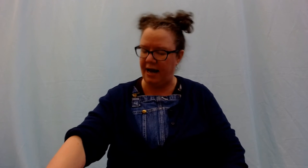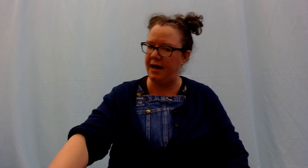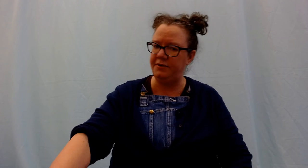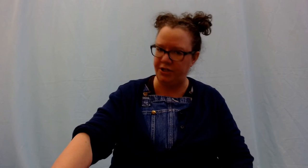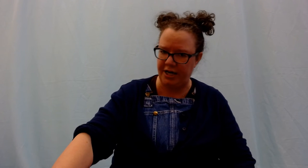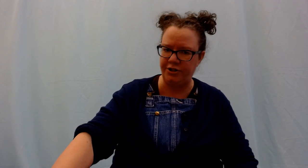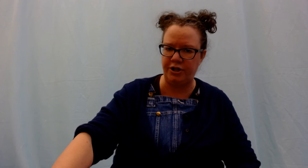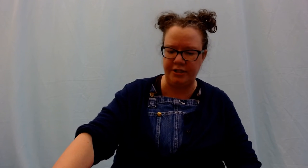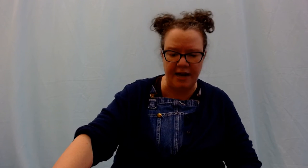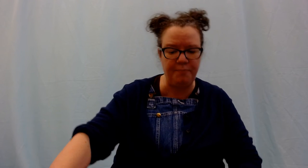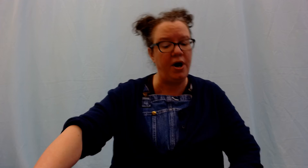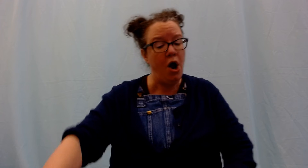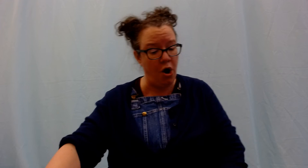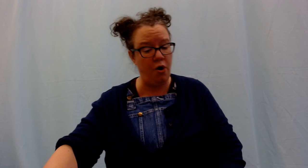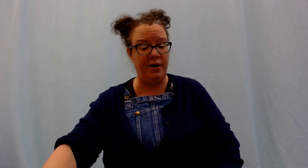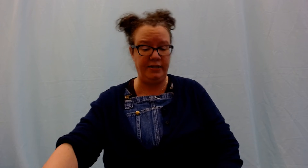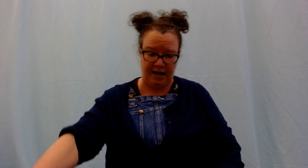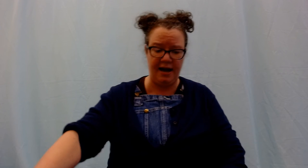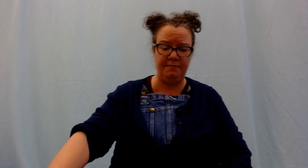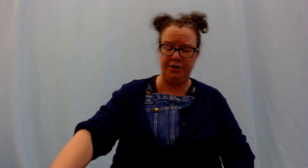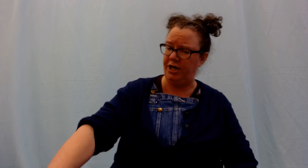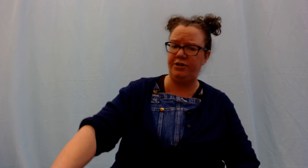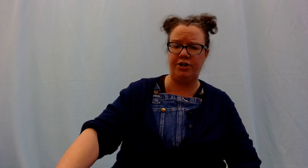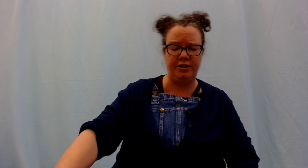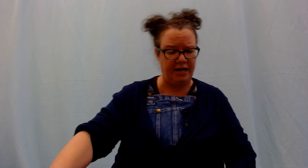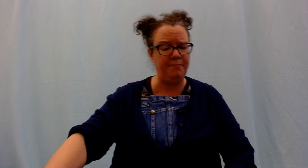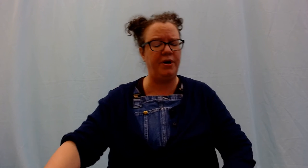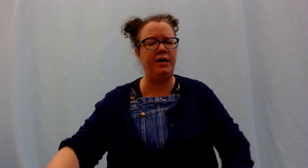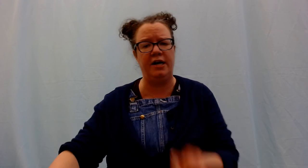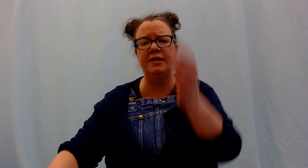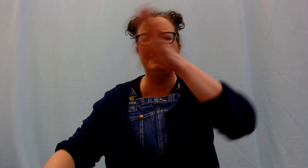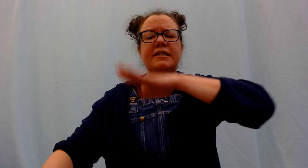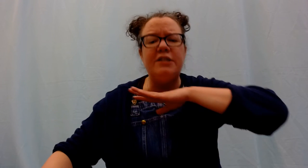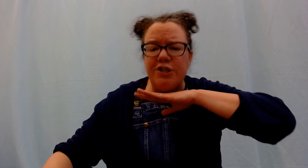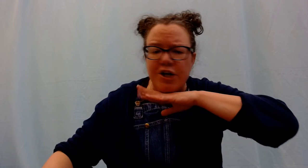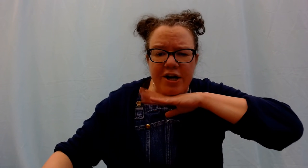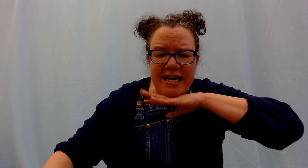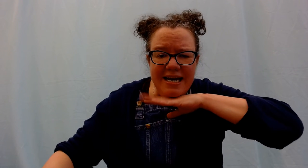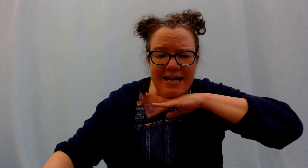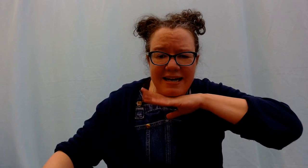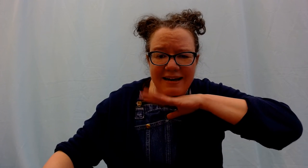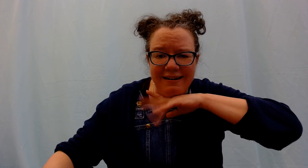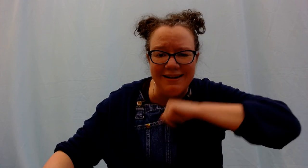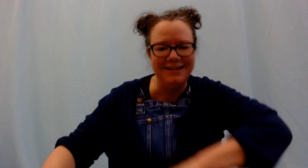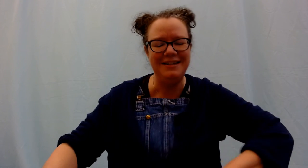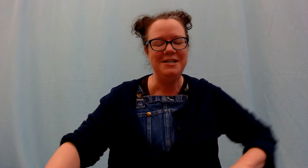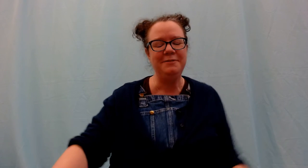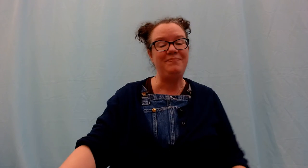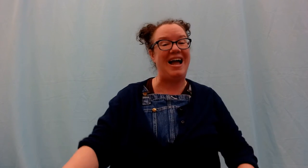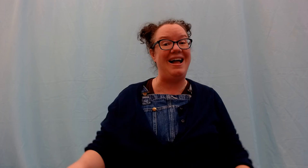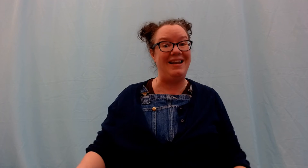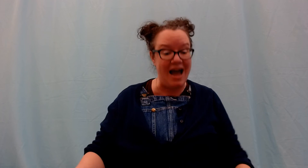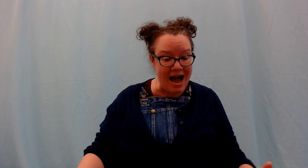#time to change your diaper. Oh it's time to change your diaper cause it's dirty!# And now ...